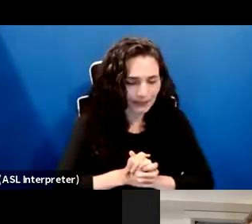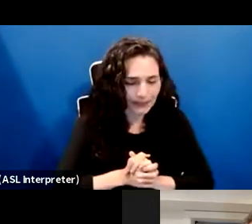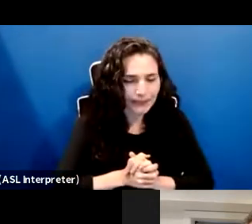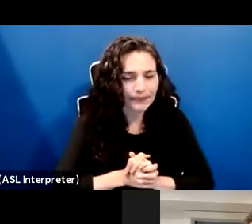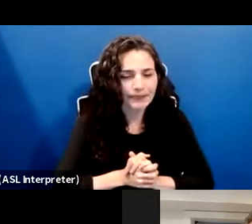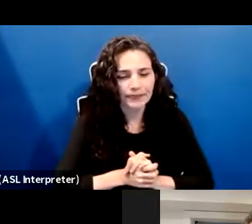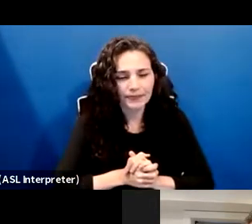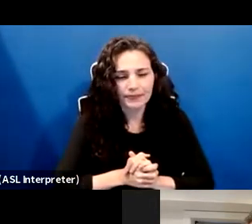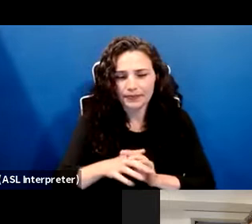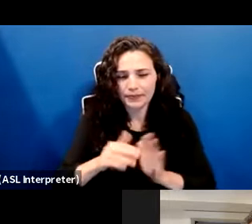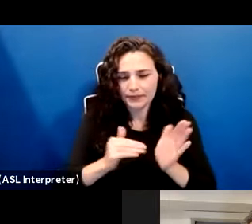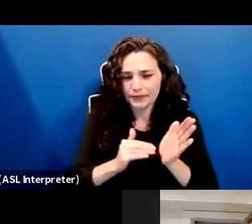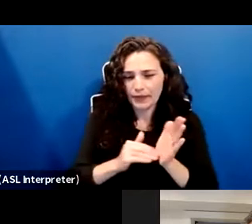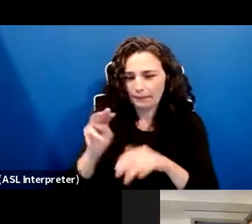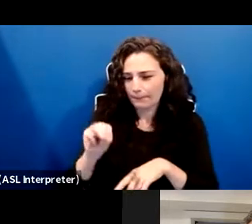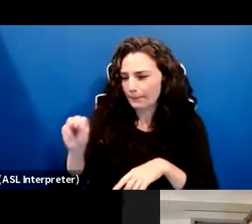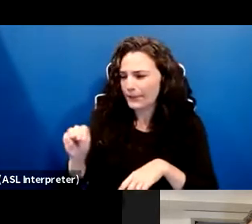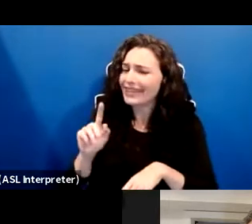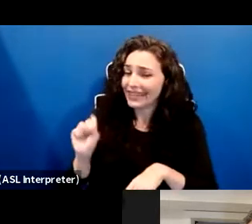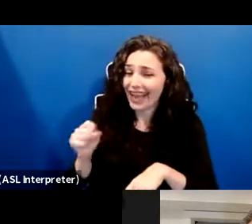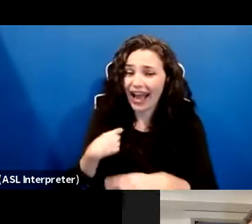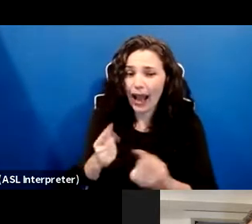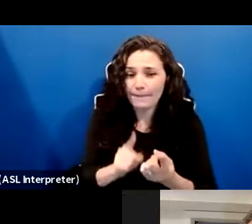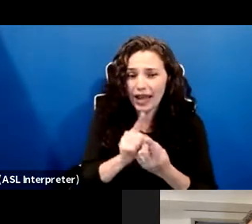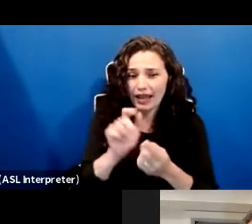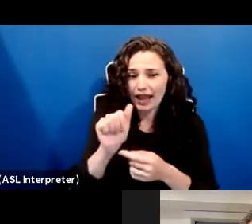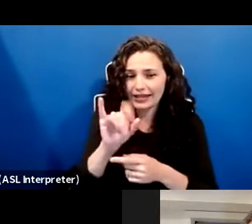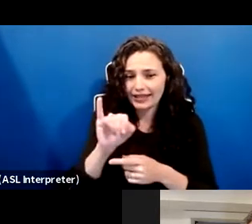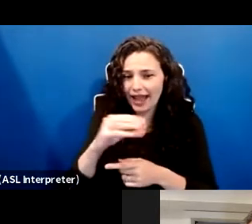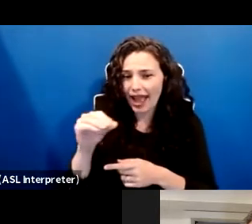Yes. I got to meet Adi and Ruthie before we started filming.